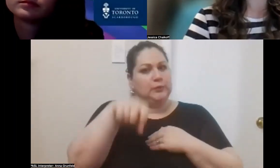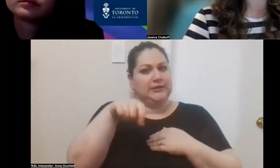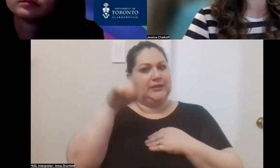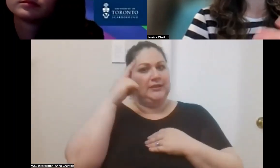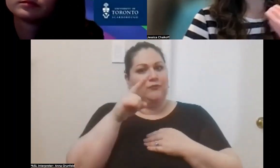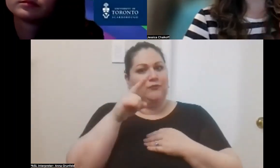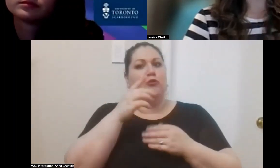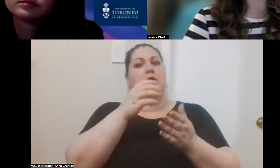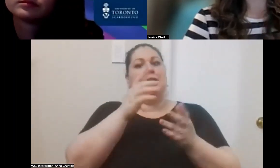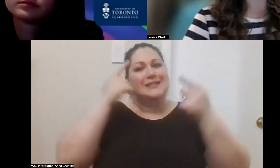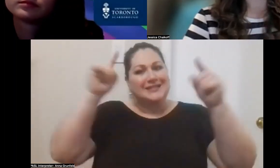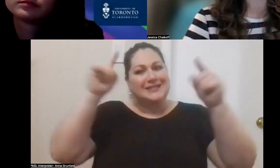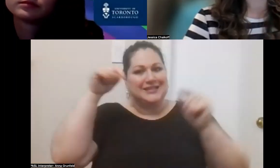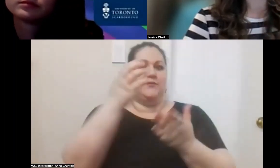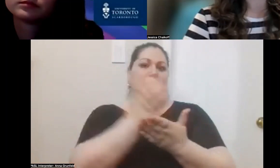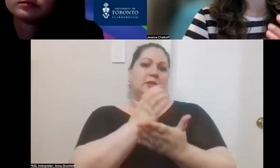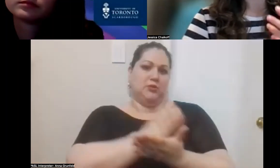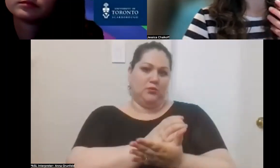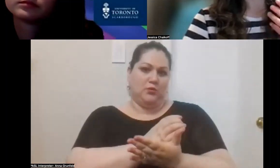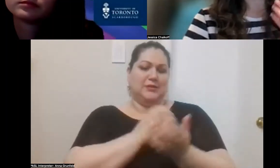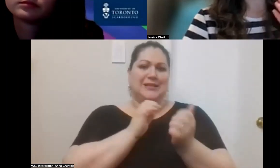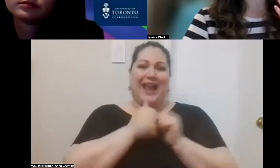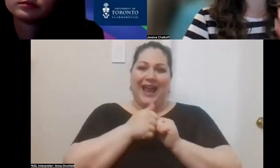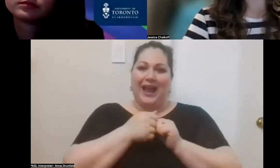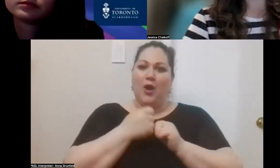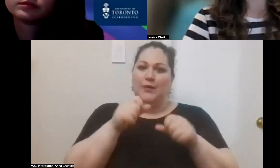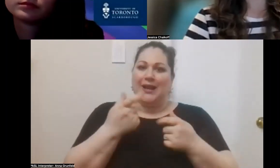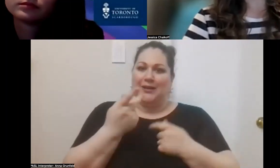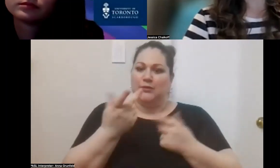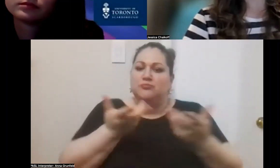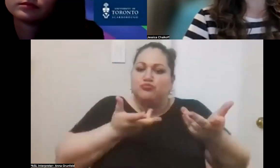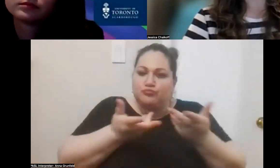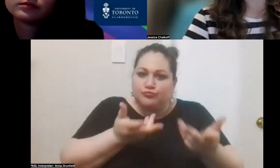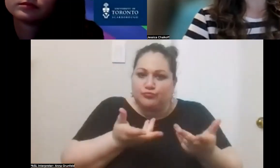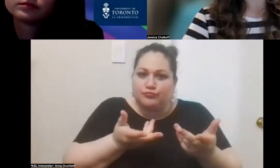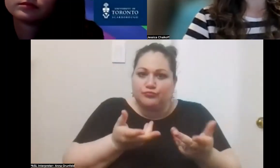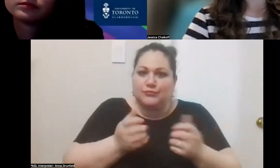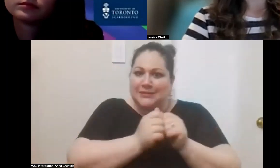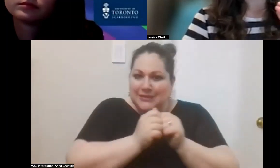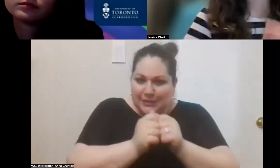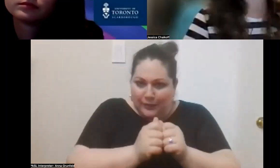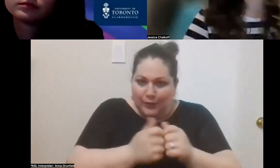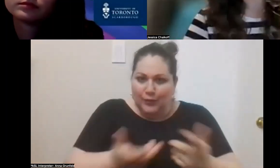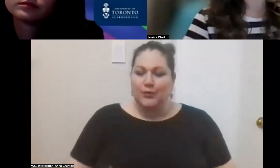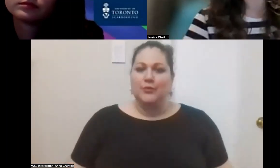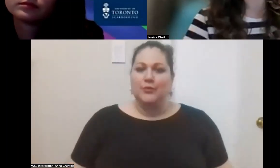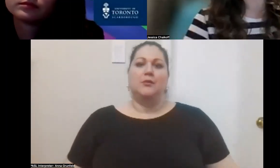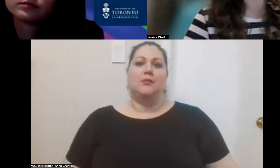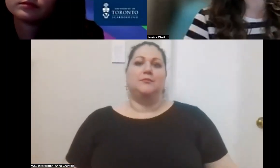How can I work with you? But also really emphasize with student, we're not going to judge you.